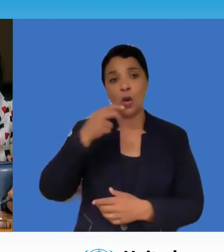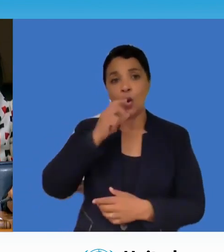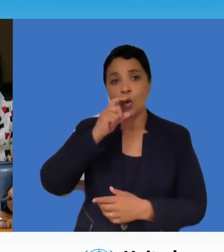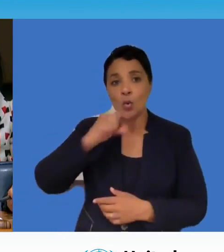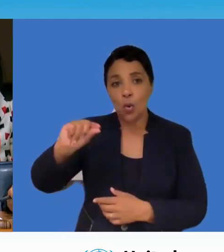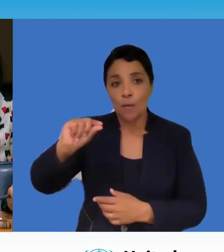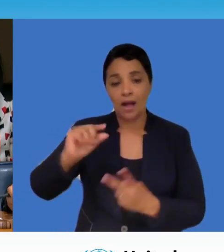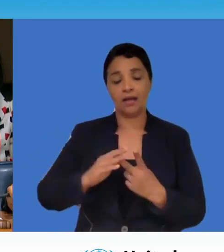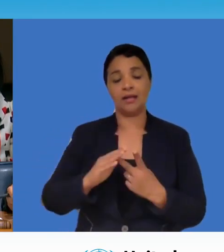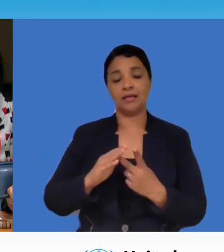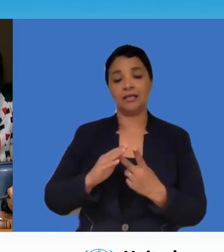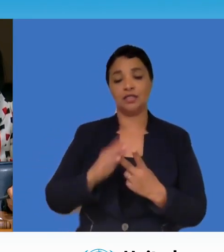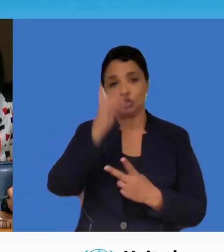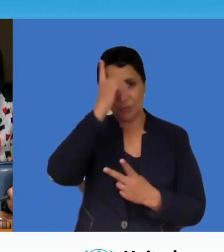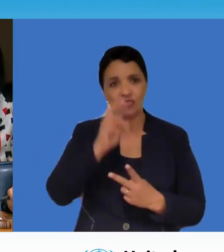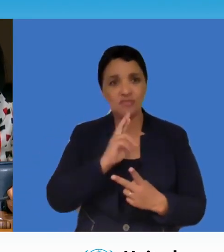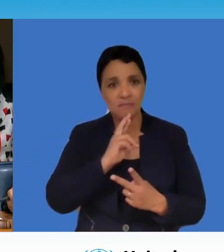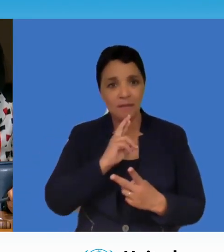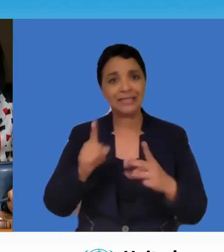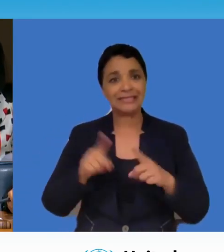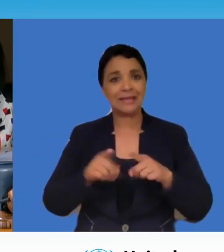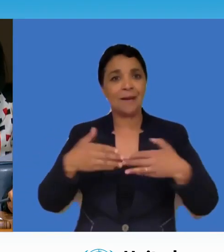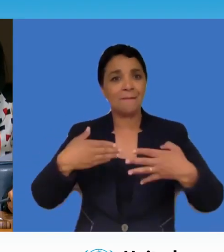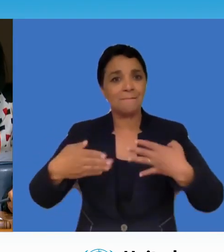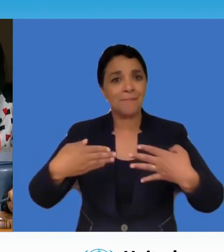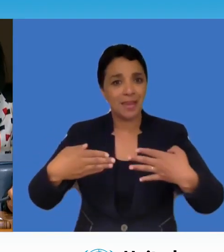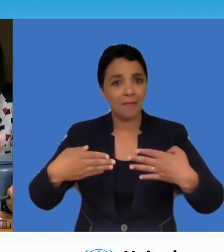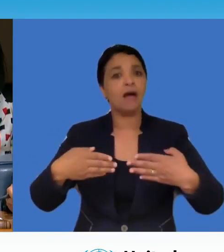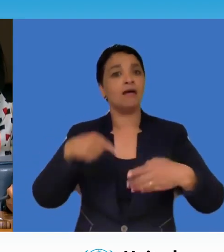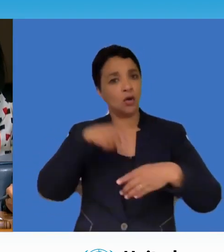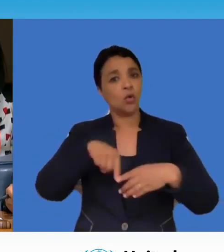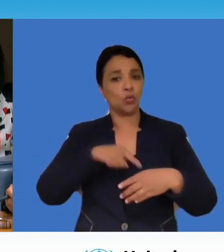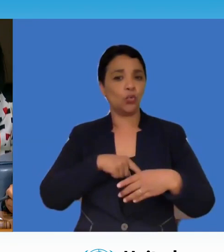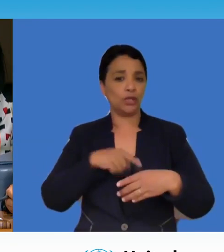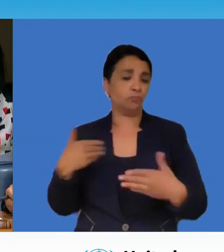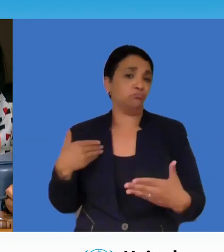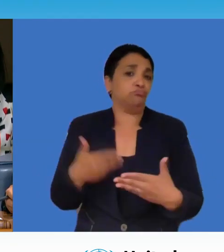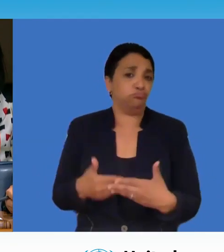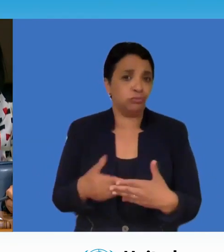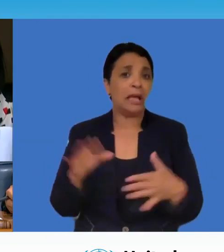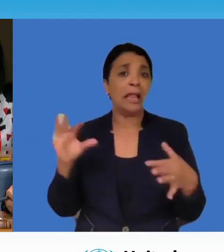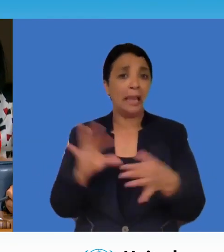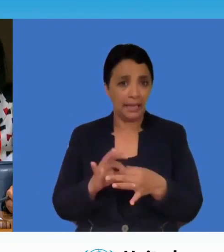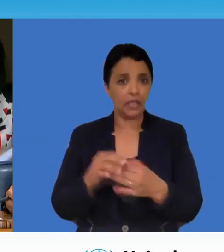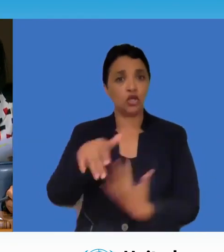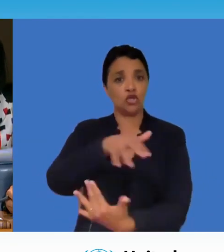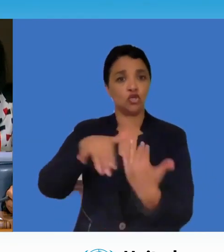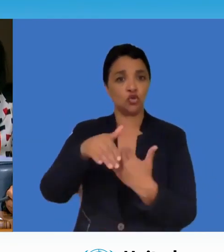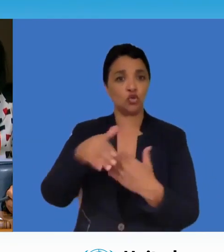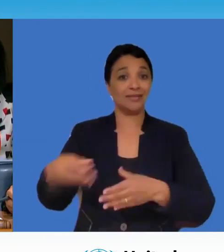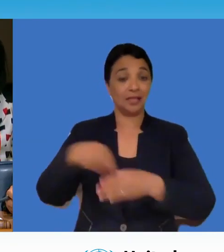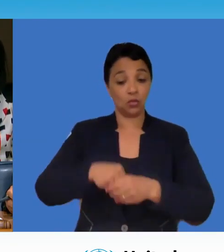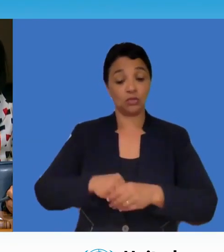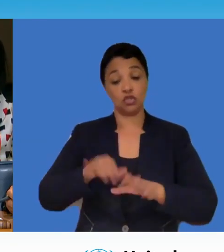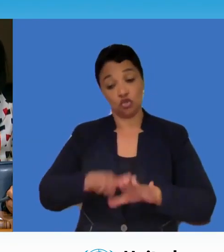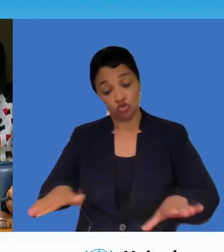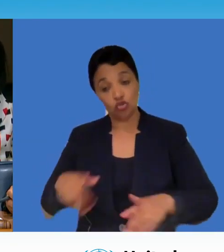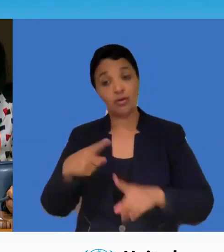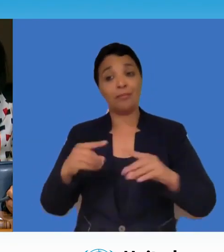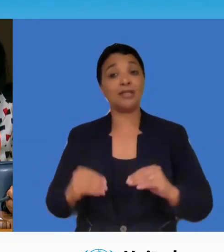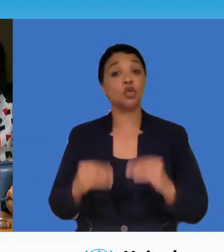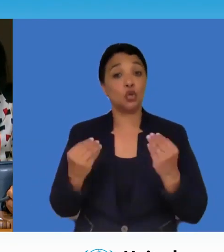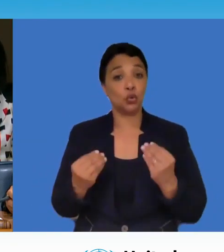in Cuba the Dominican Republic and Panama starting in 2022 on the social inclusion of Children and